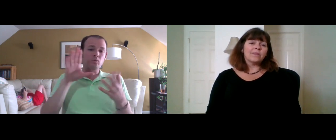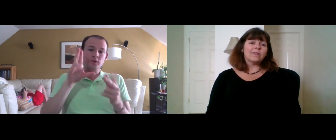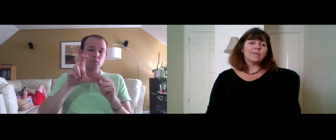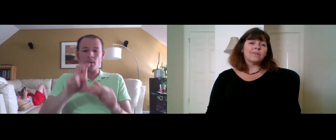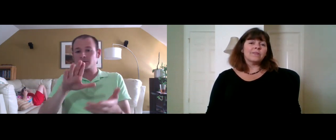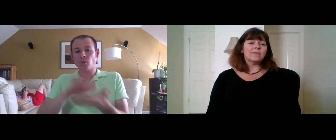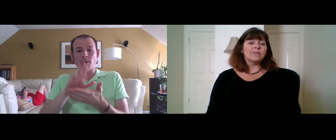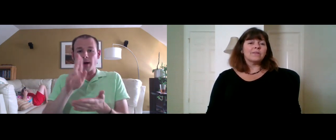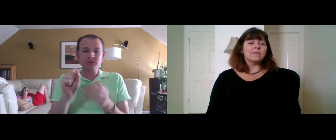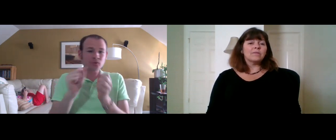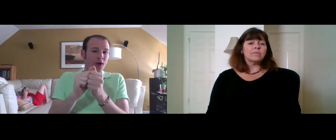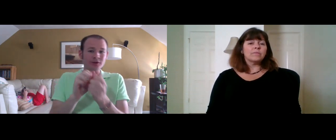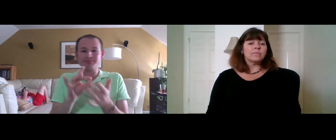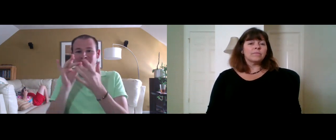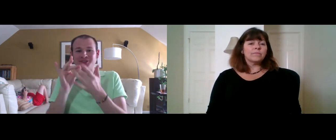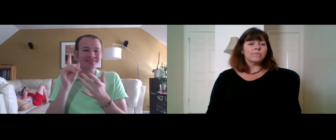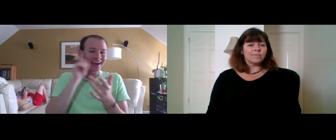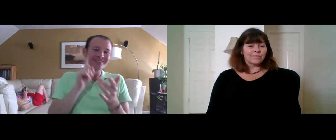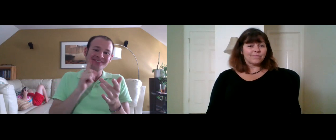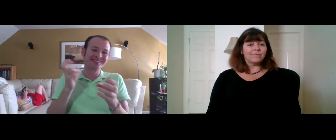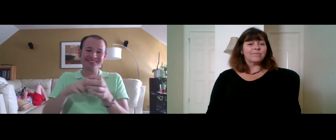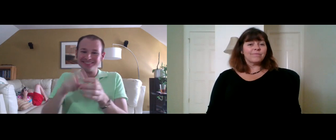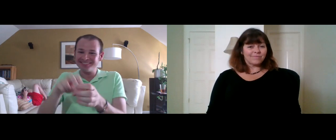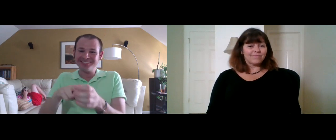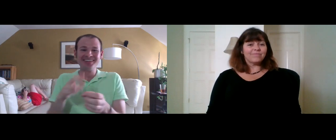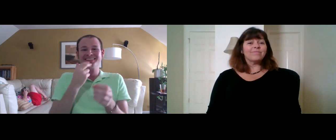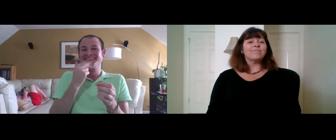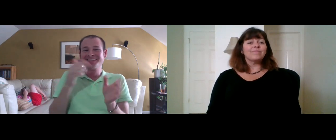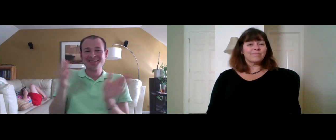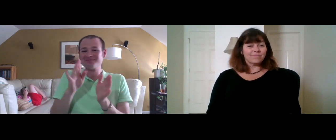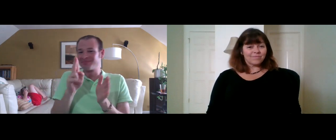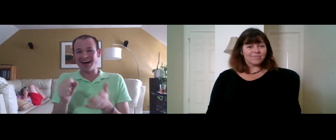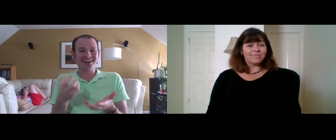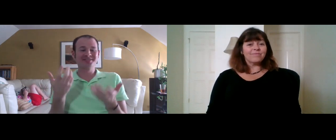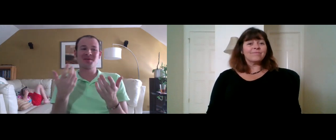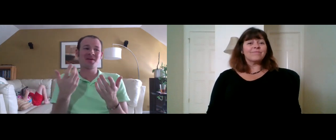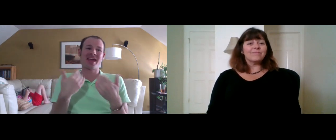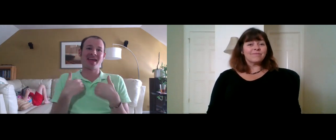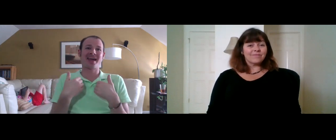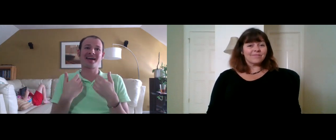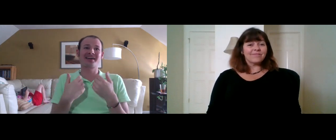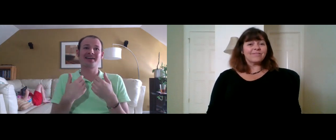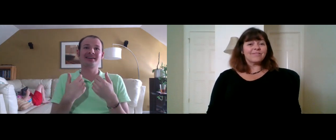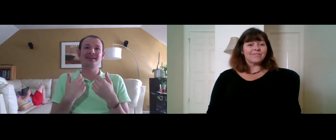We rode a school bus together All of us in a small bus